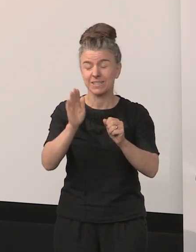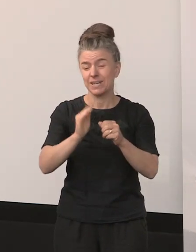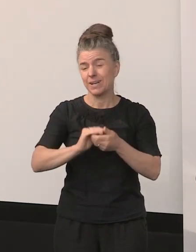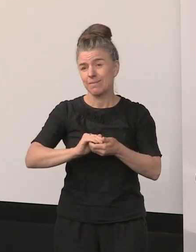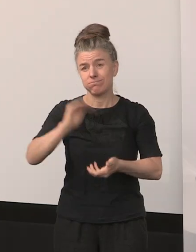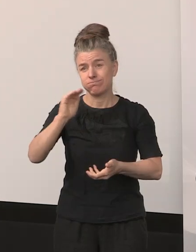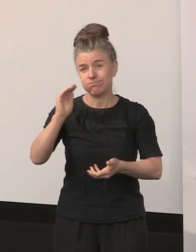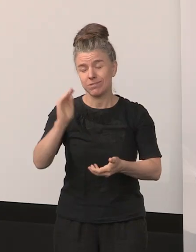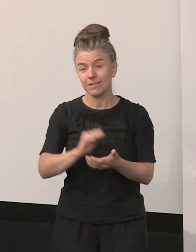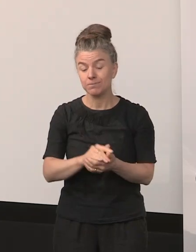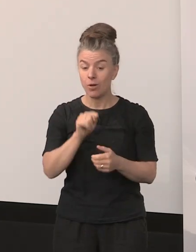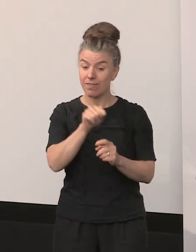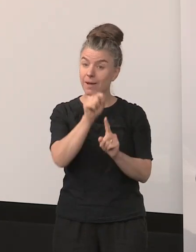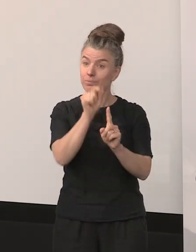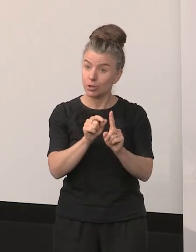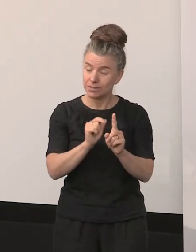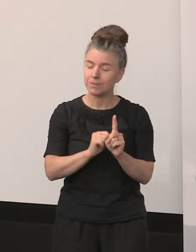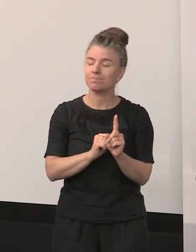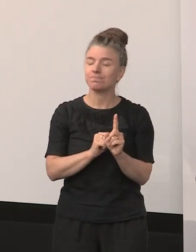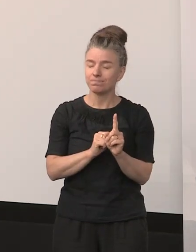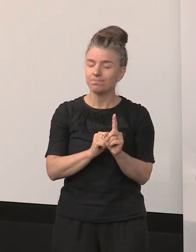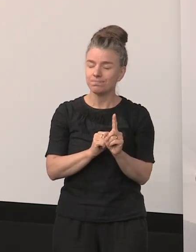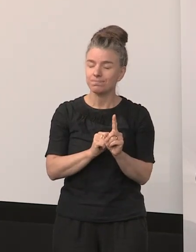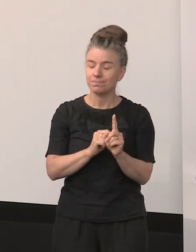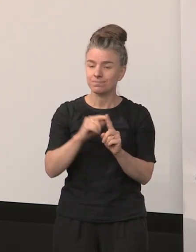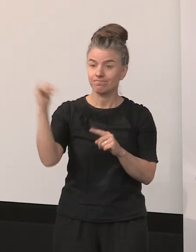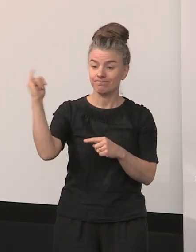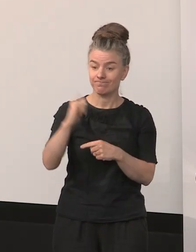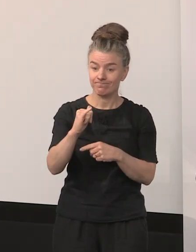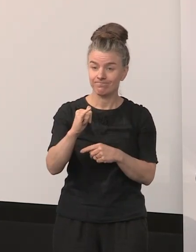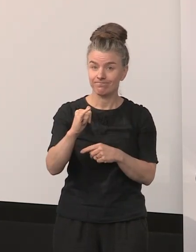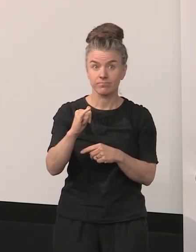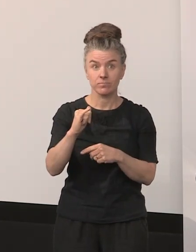continues to be at a very high